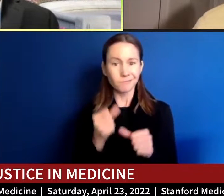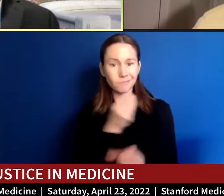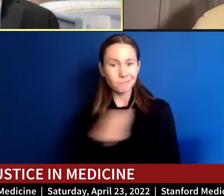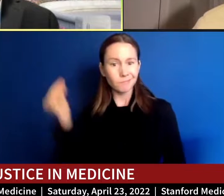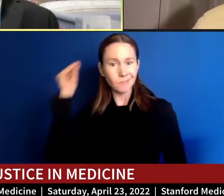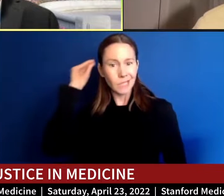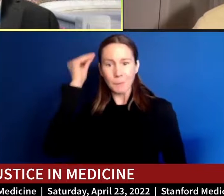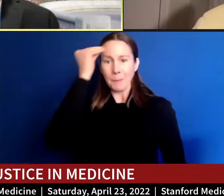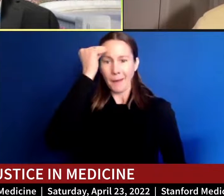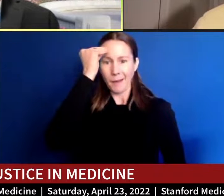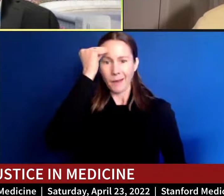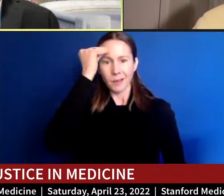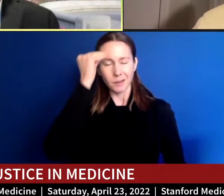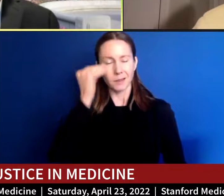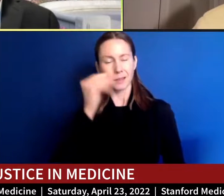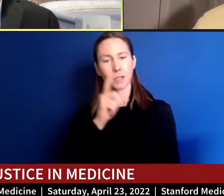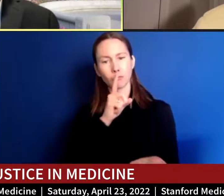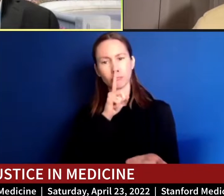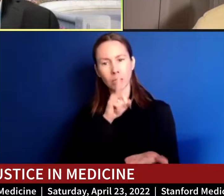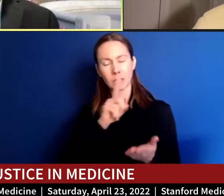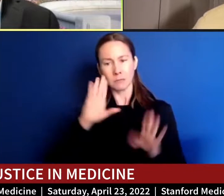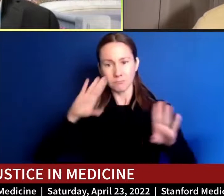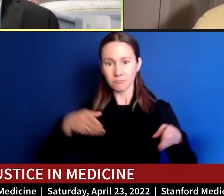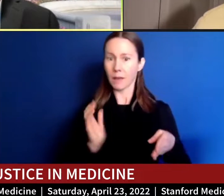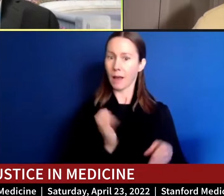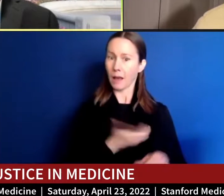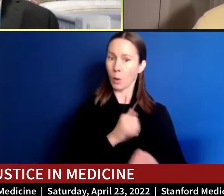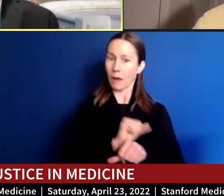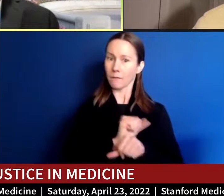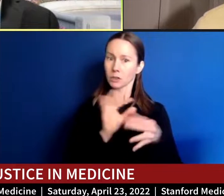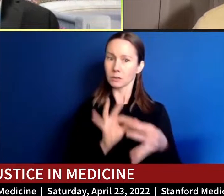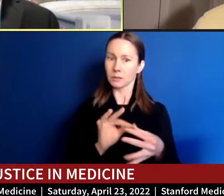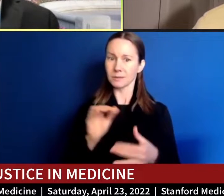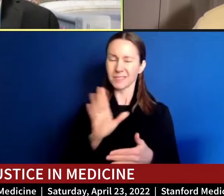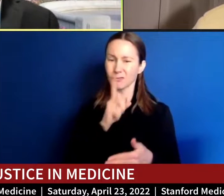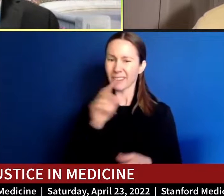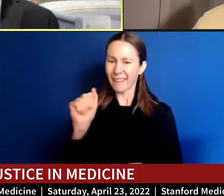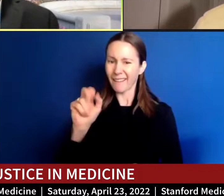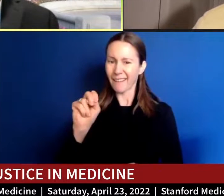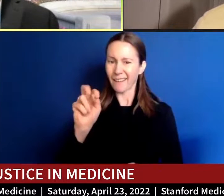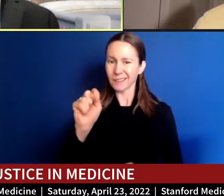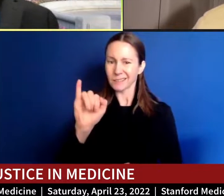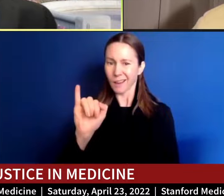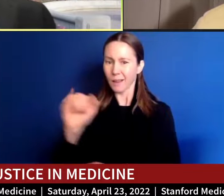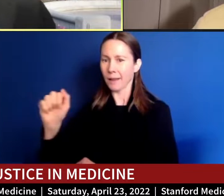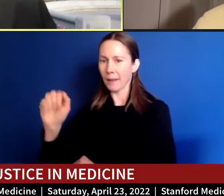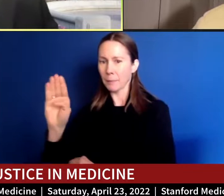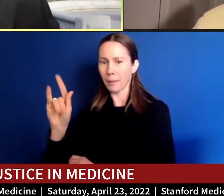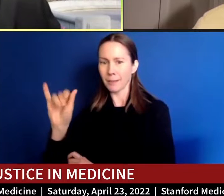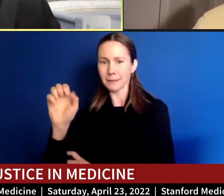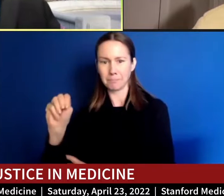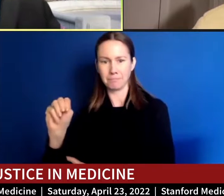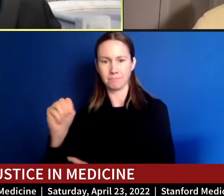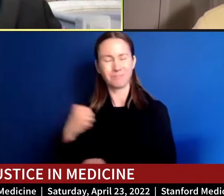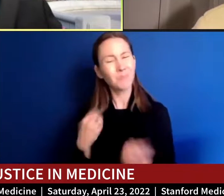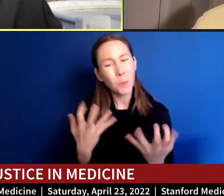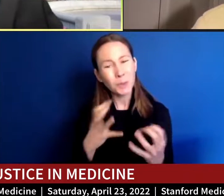really center our efforts around anti-ableism. And so I did want to talk to you about ableism, also.